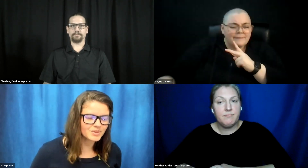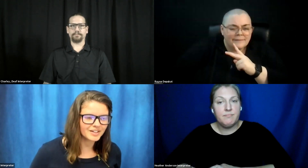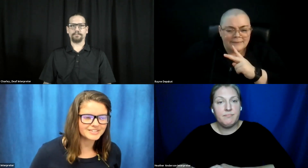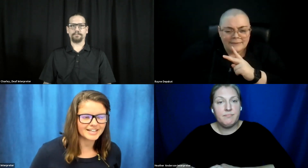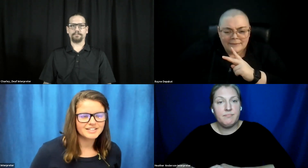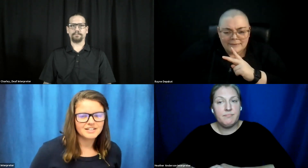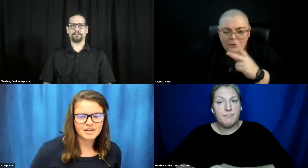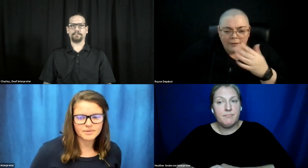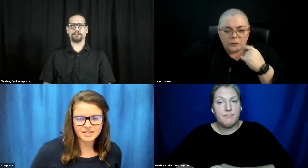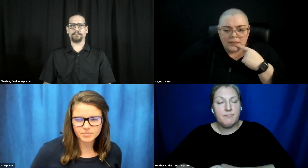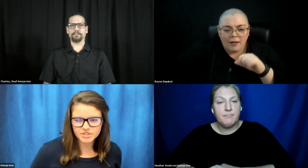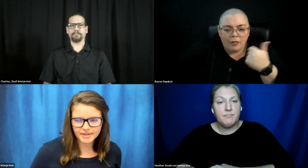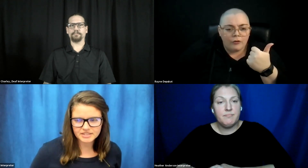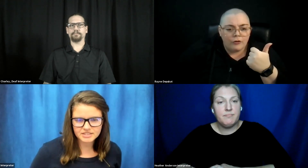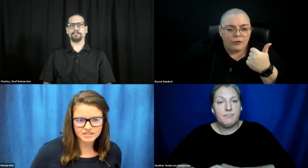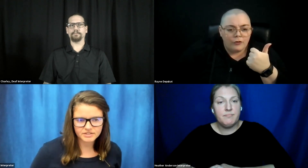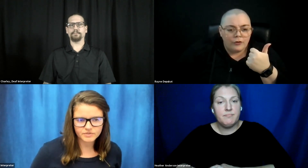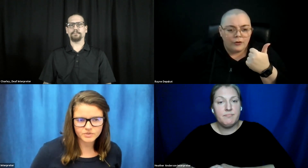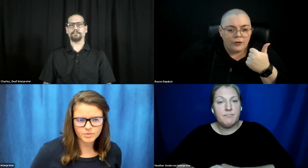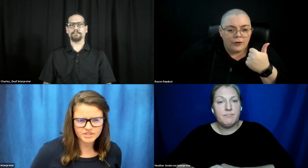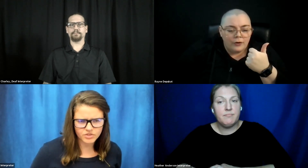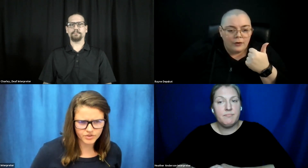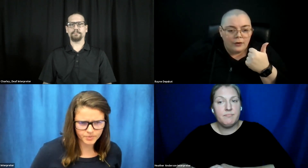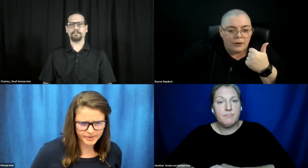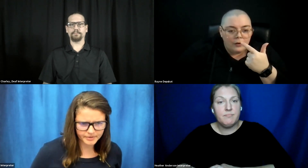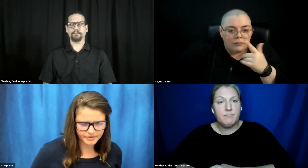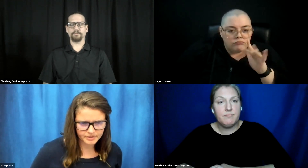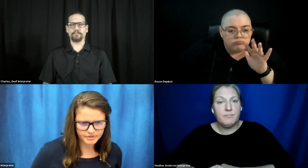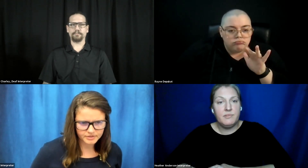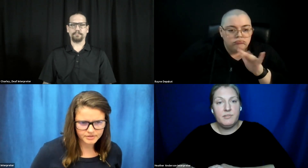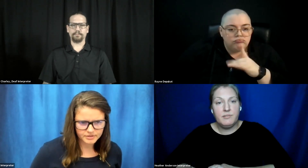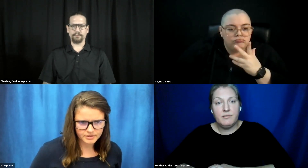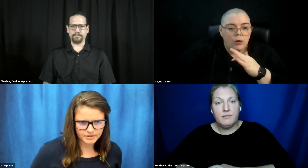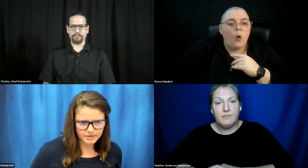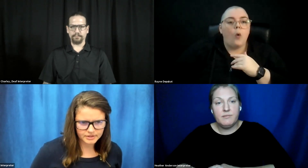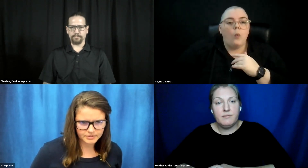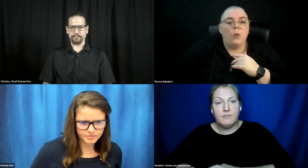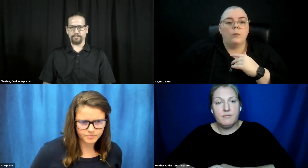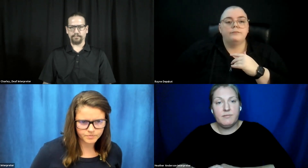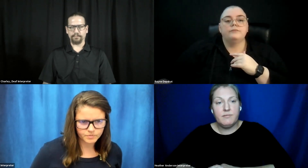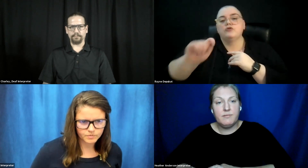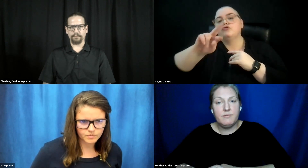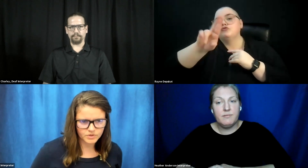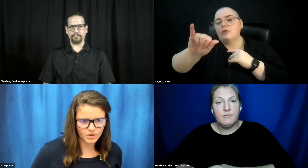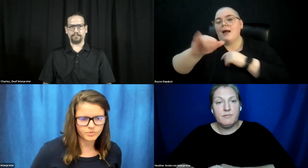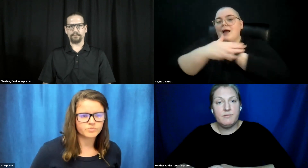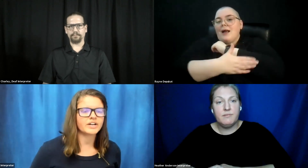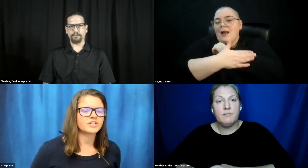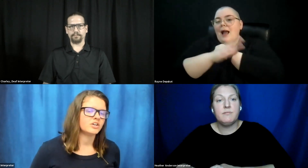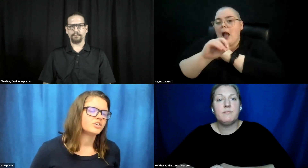Okay, all day. I think perspectives, what was the third one.